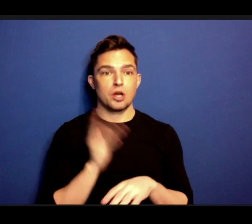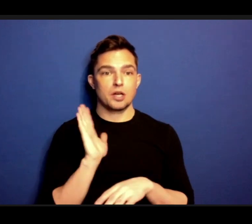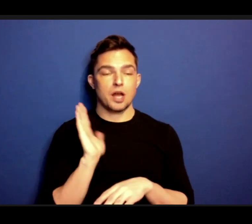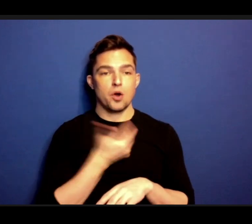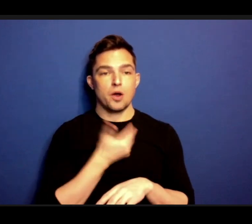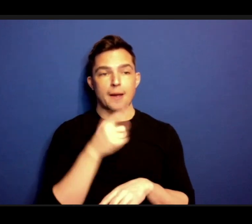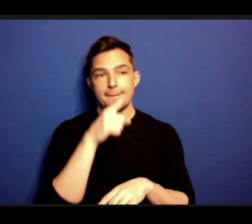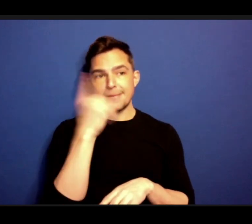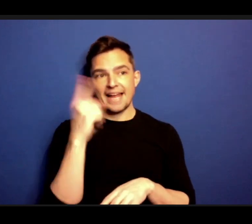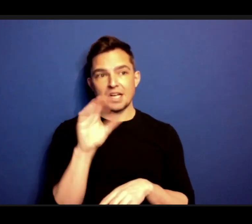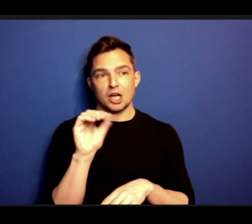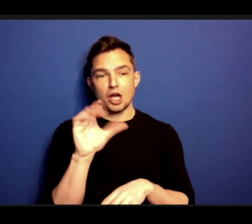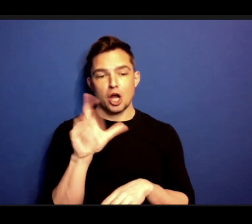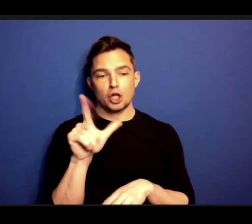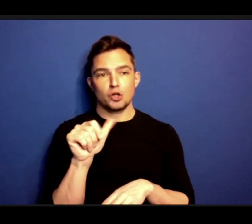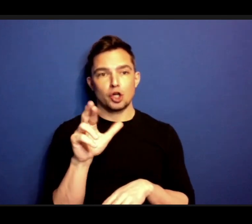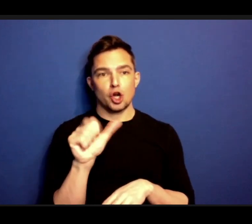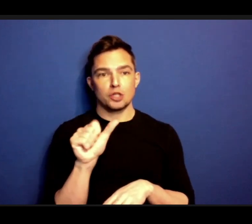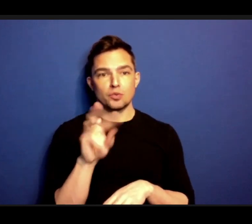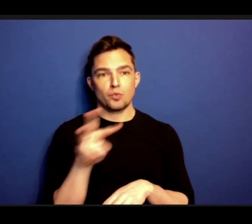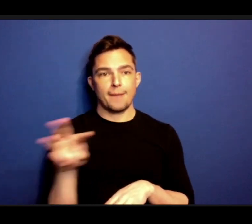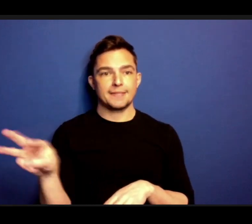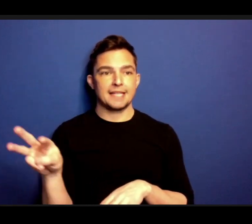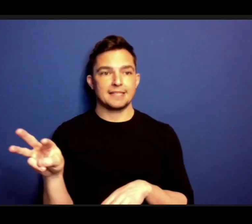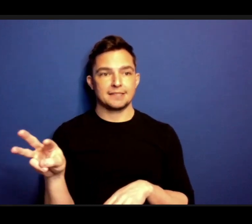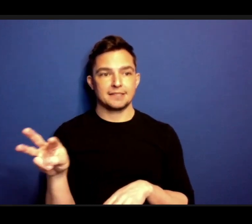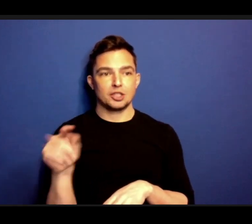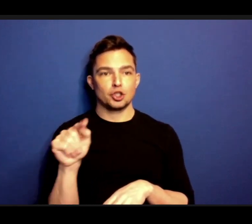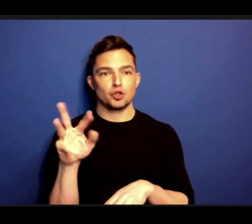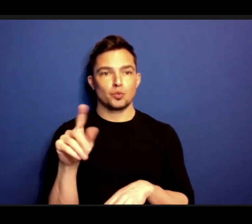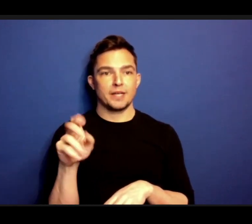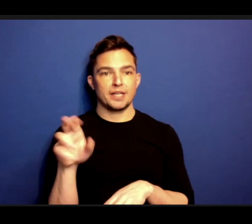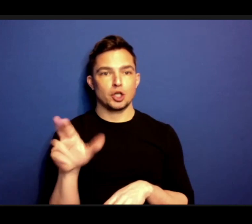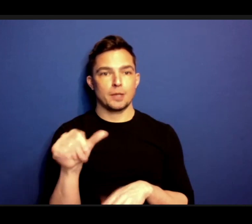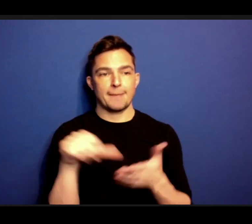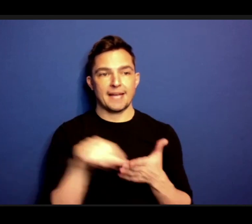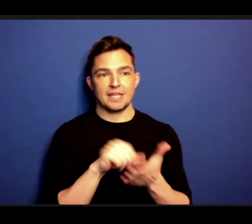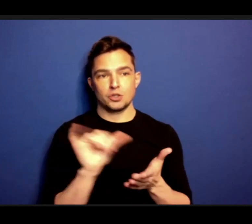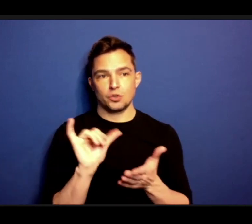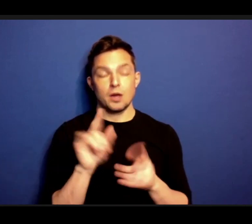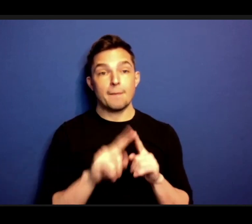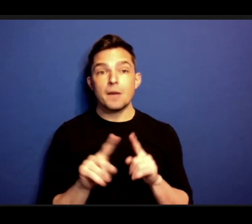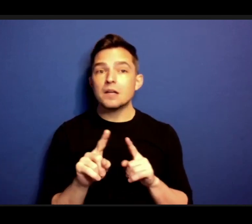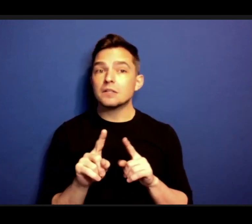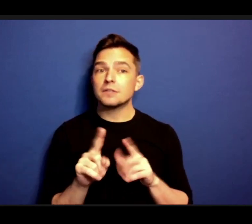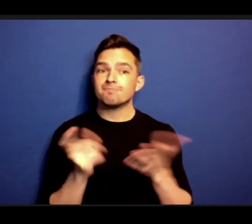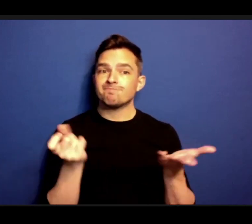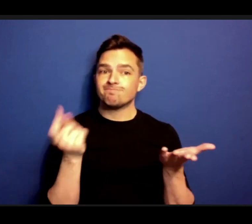website, and Black Oculars Twitter page. But I think just given the discussion that we've